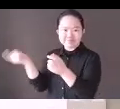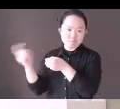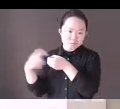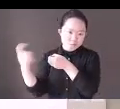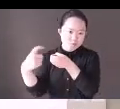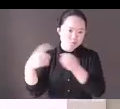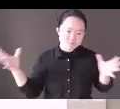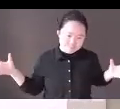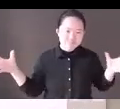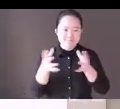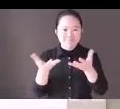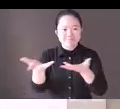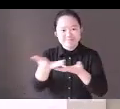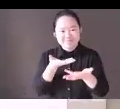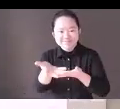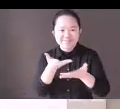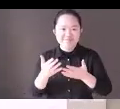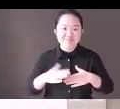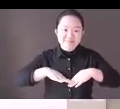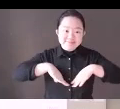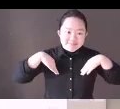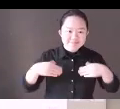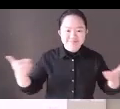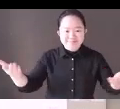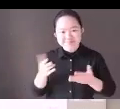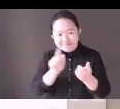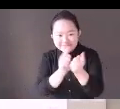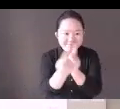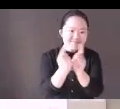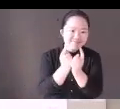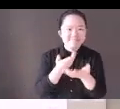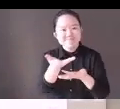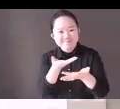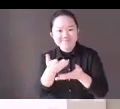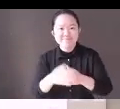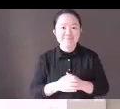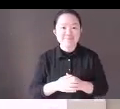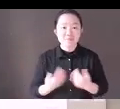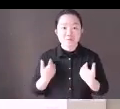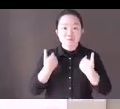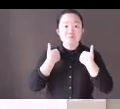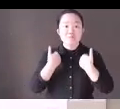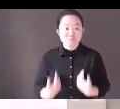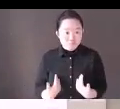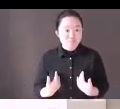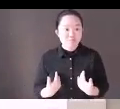us uh my name is Susanna Lauren and I'm the G3 ICT and IAP representative to the EU and I'm